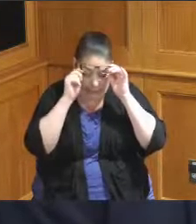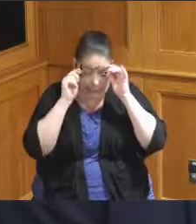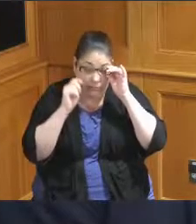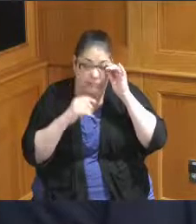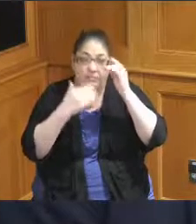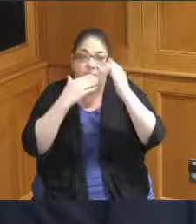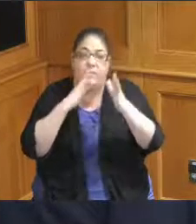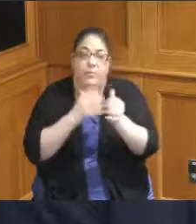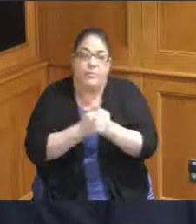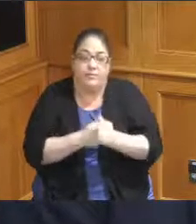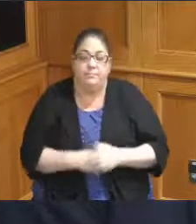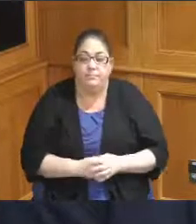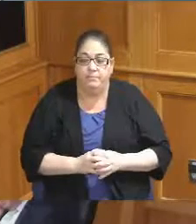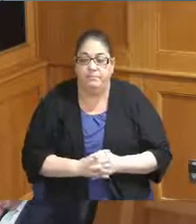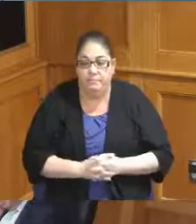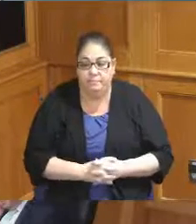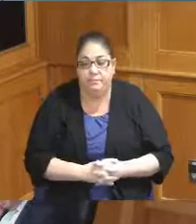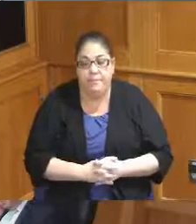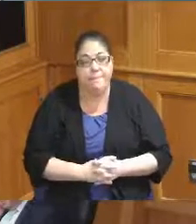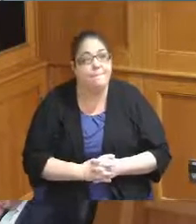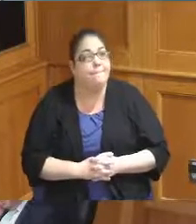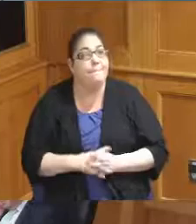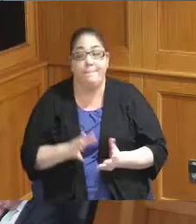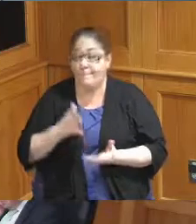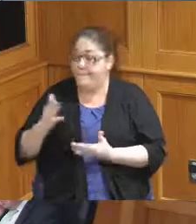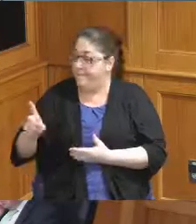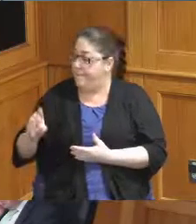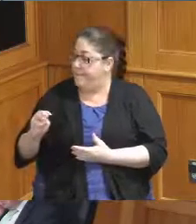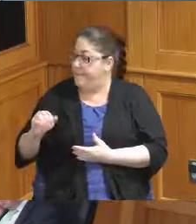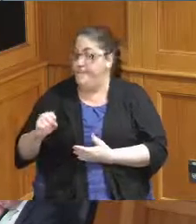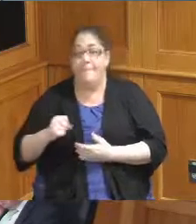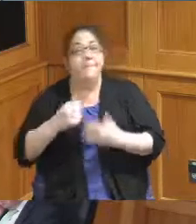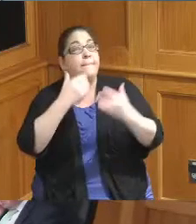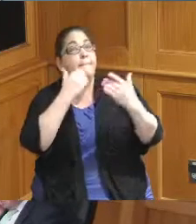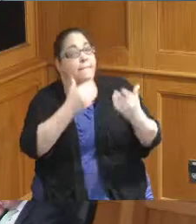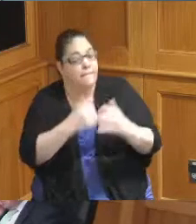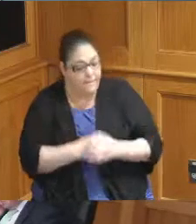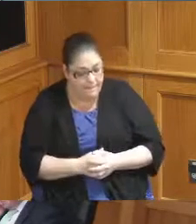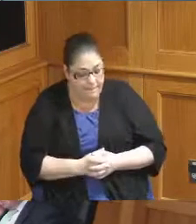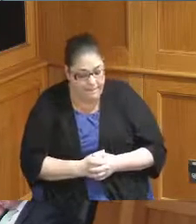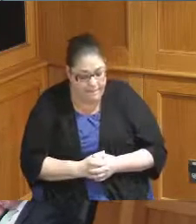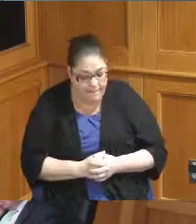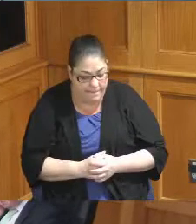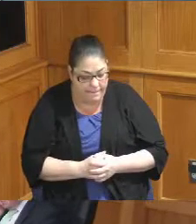for the update really appreciate it Commissioner Dumas thank you Madam chair I've asked lots of